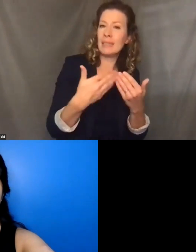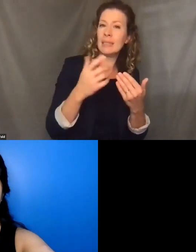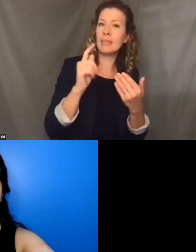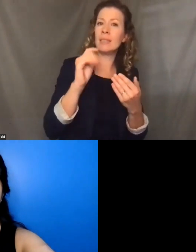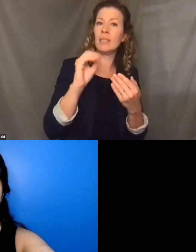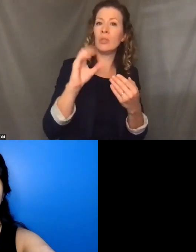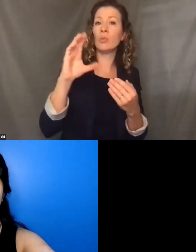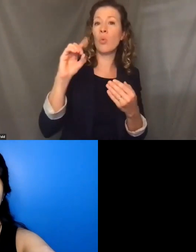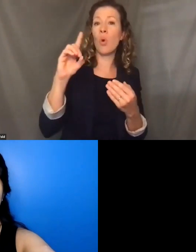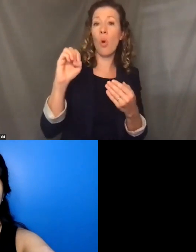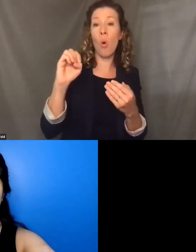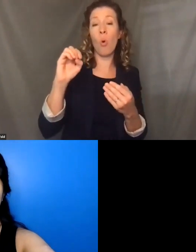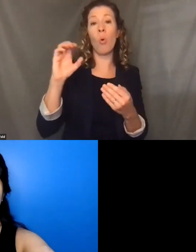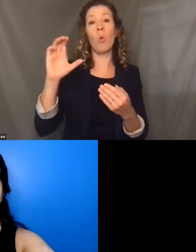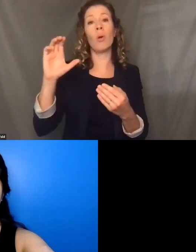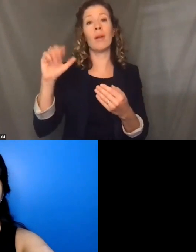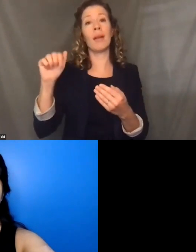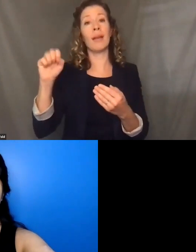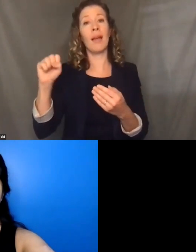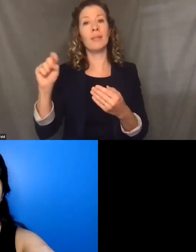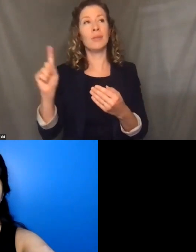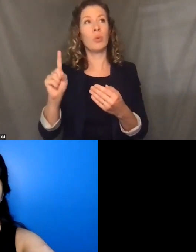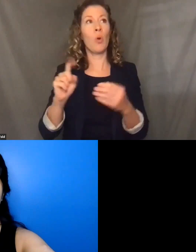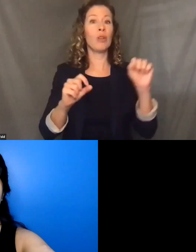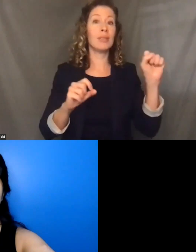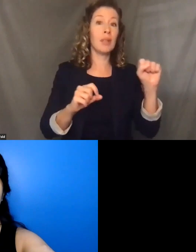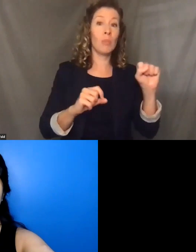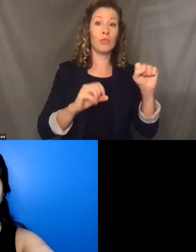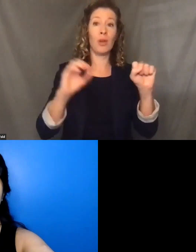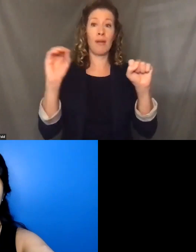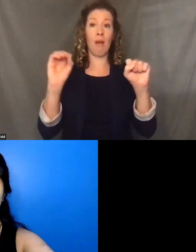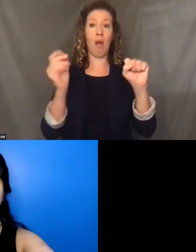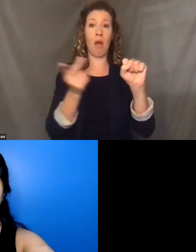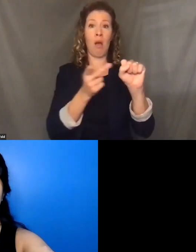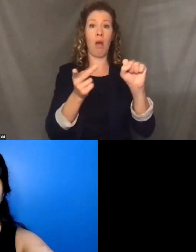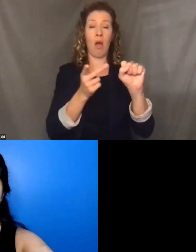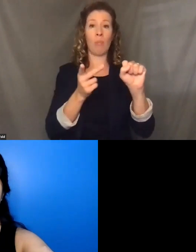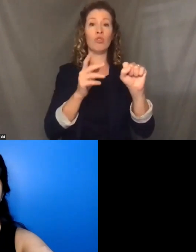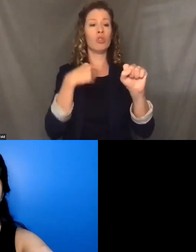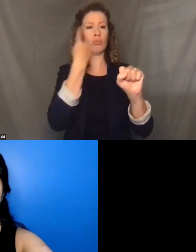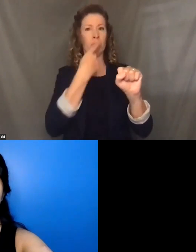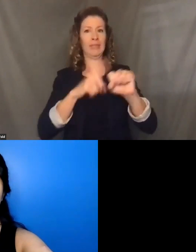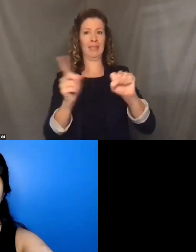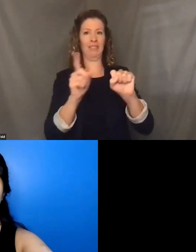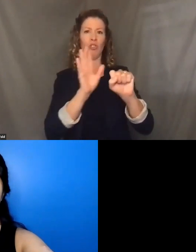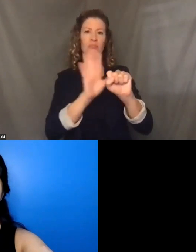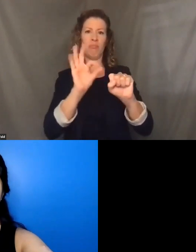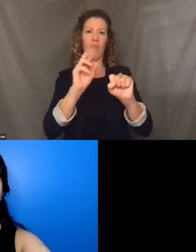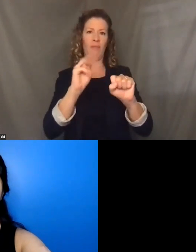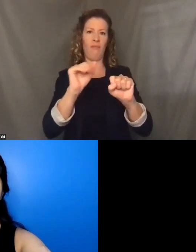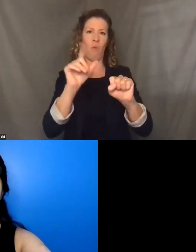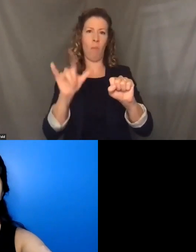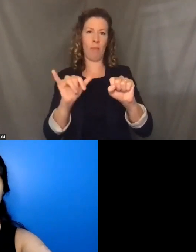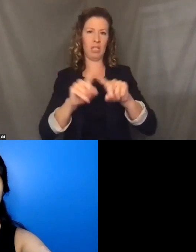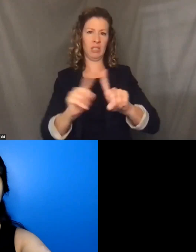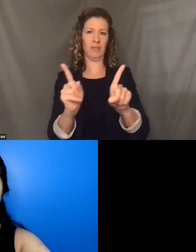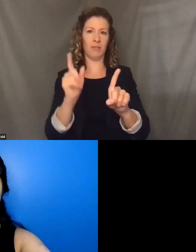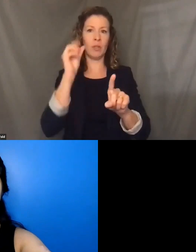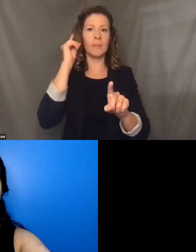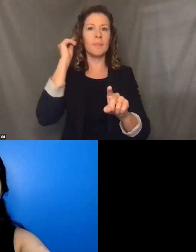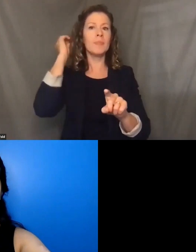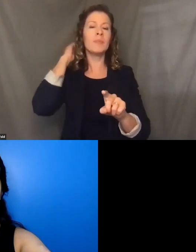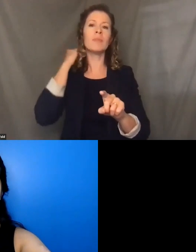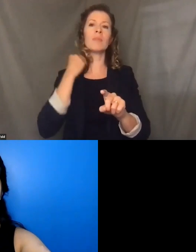cases where subject and object were formally distinct but i was wondering whether it might be